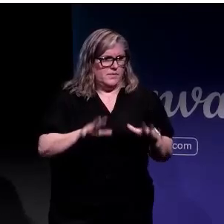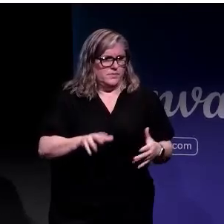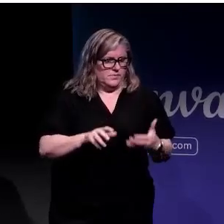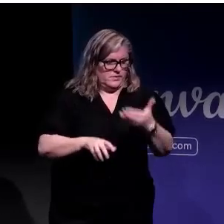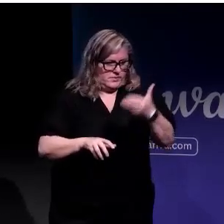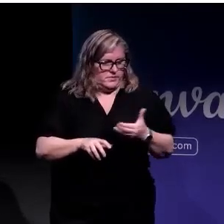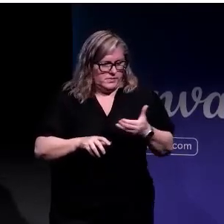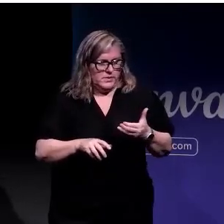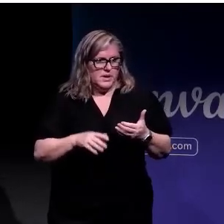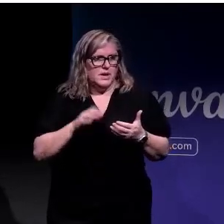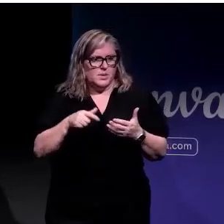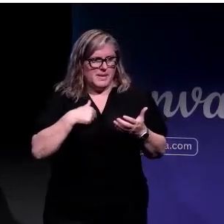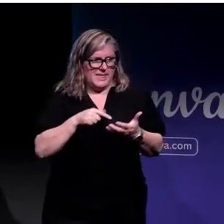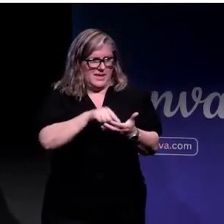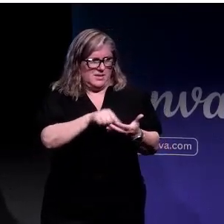need to think about touch target size.